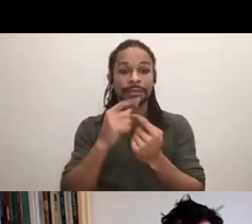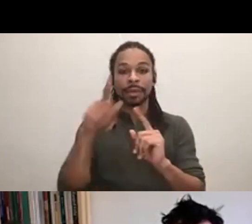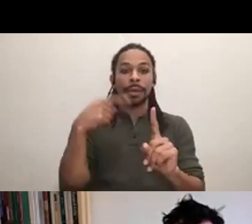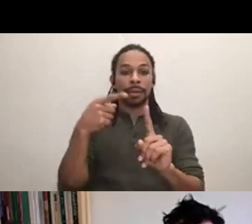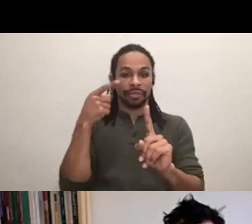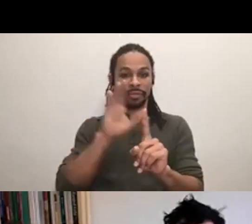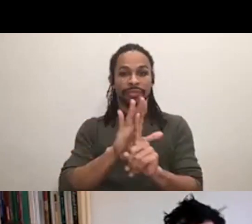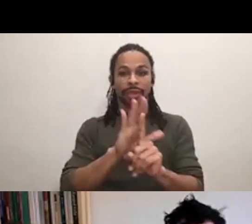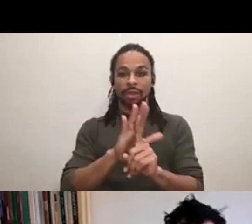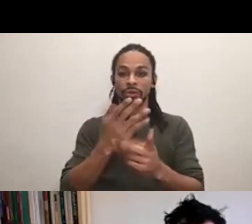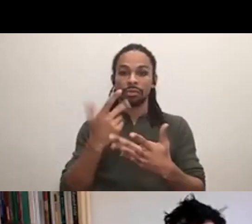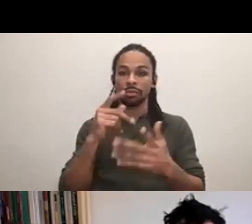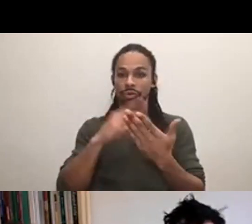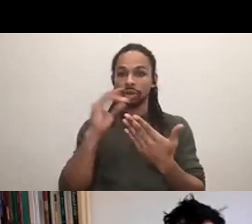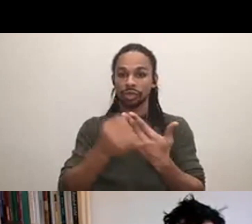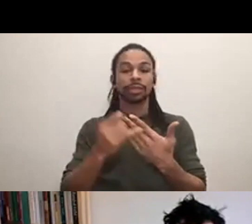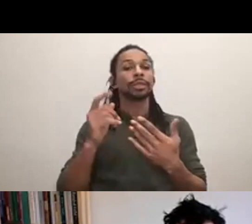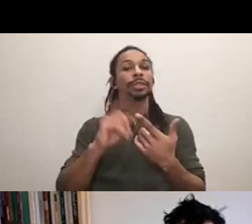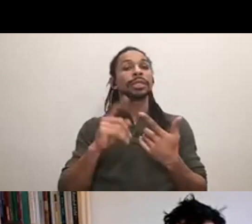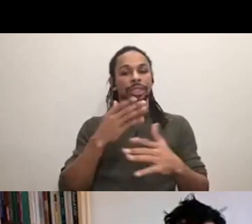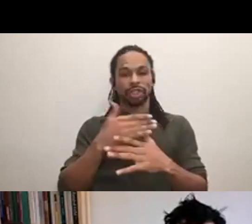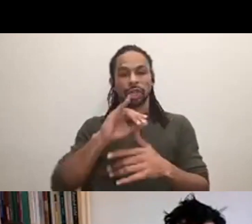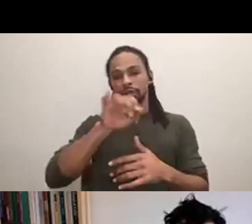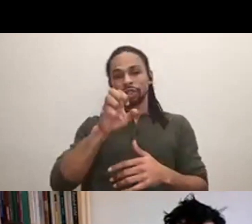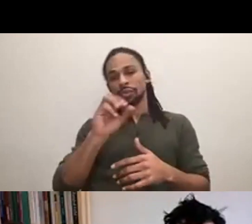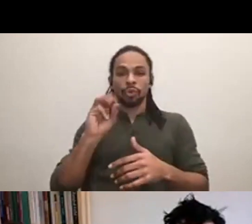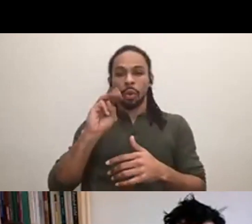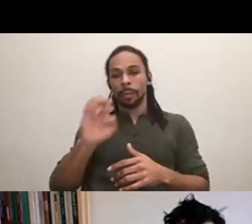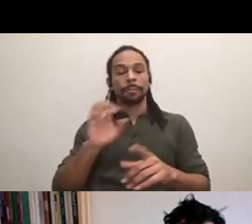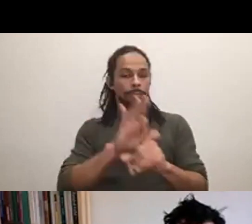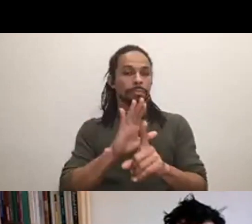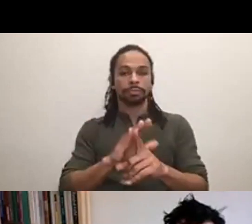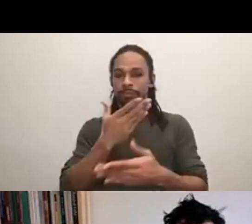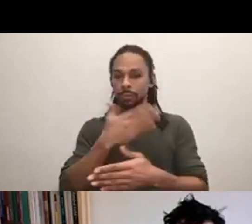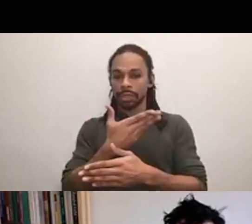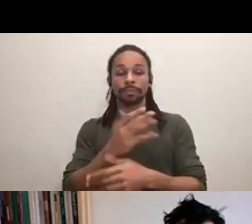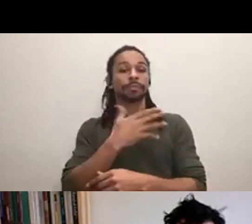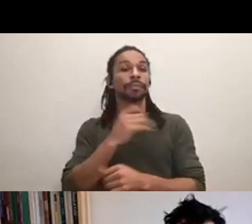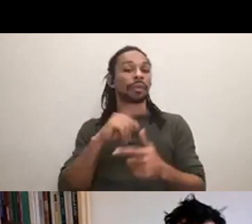be sharing JJJJJerome's music then we'll take a quick break, and then the second half will